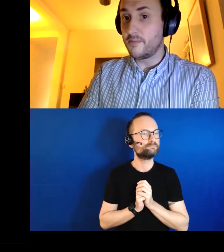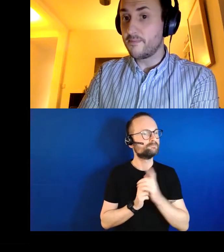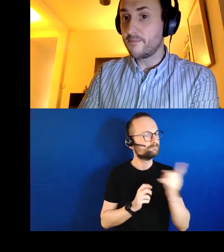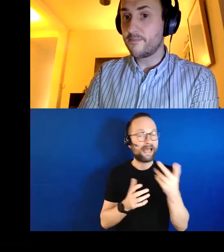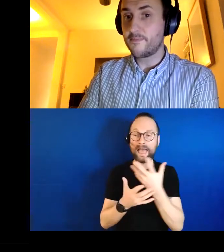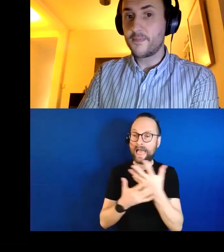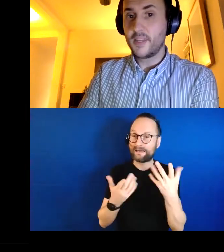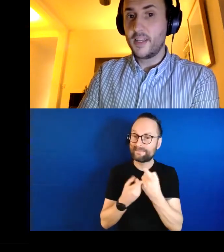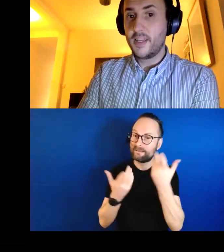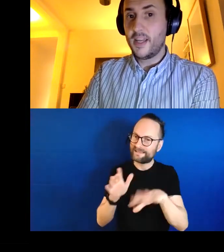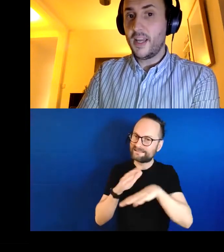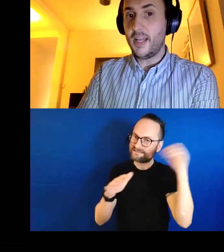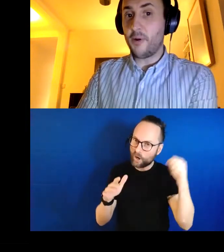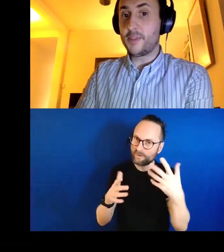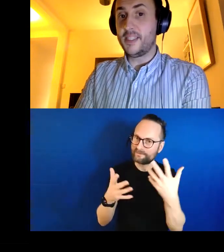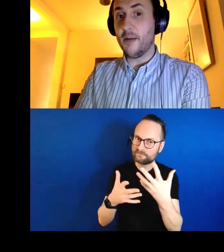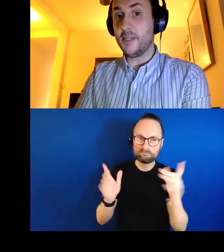We will ask for the postcode if you select a specific address, otherwise it will carry on.